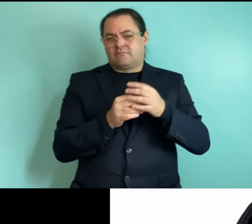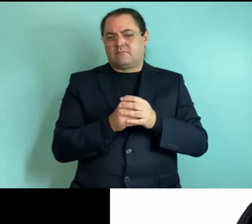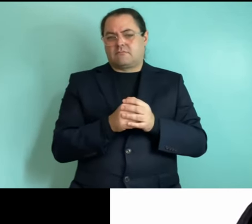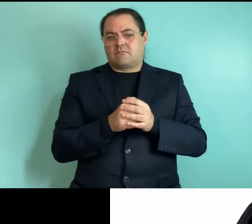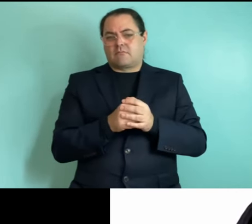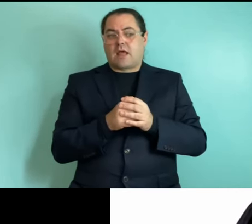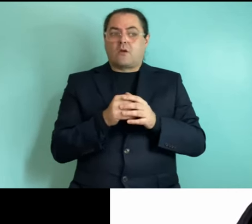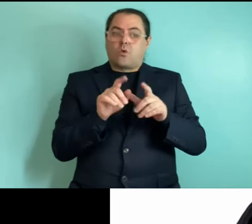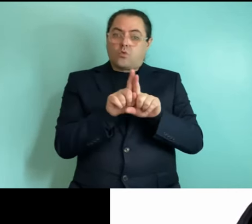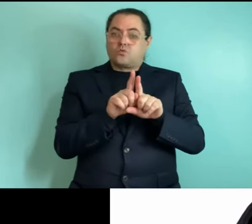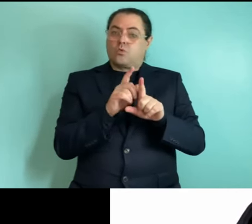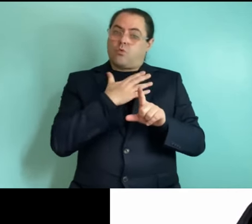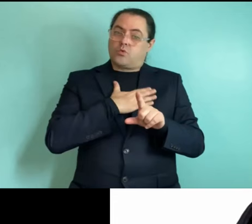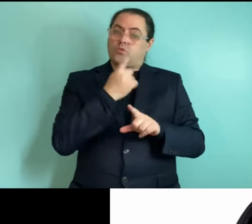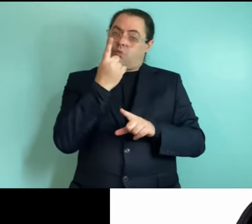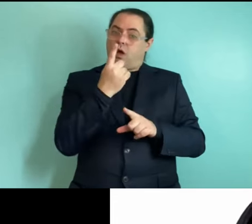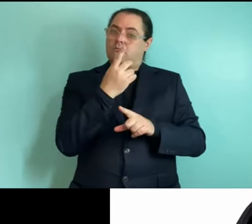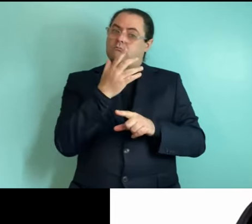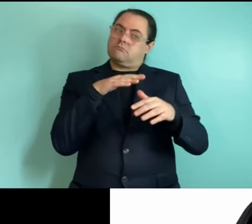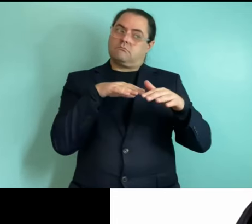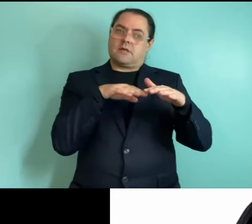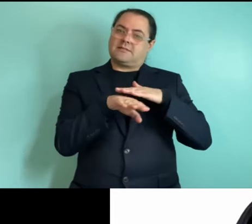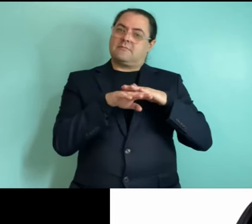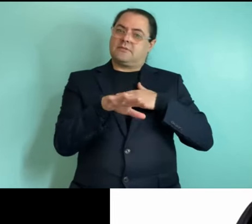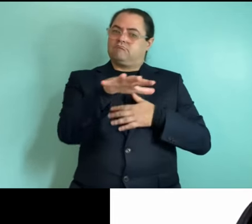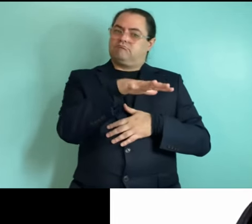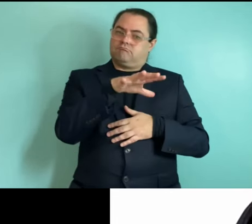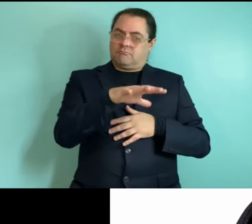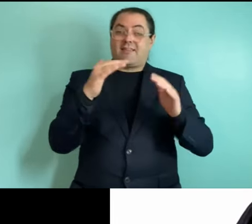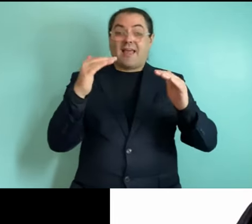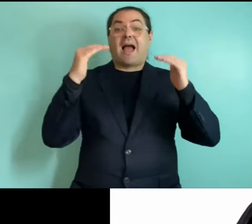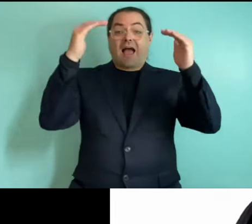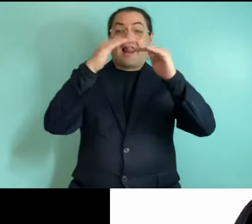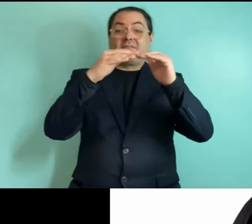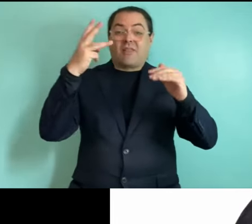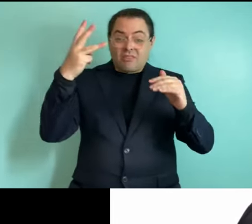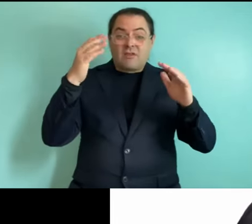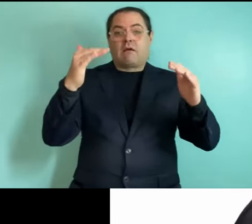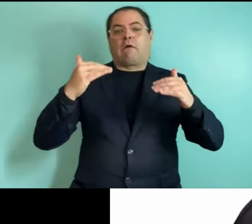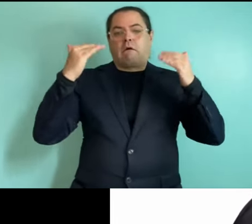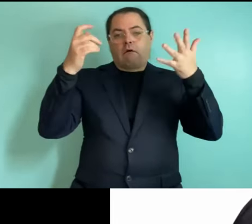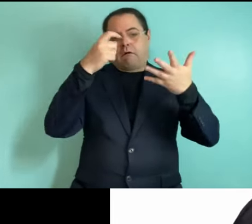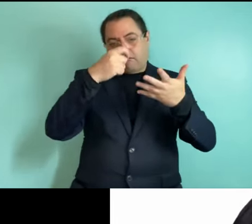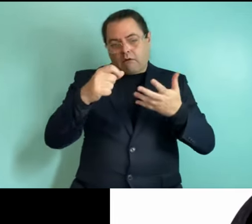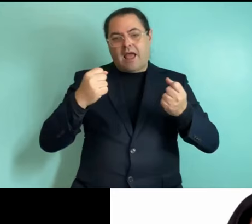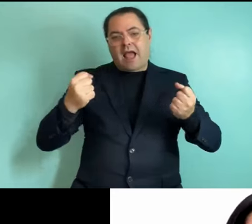submitted. 12:20:40 And lastly, at level three with go through the bitterness level three checklist and for my action plan, and up to charming